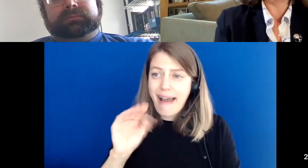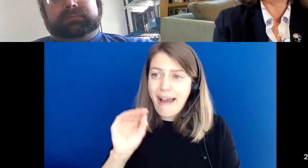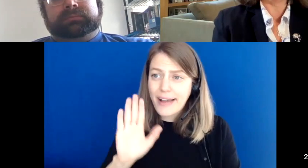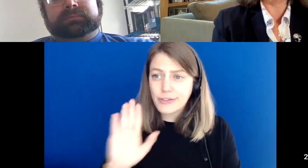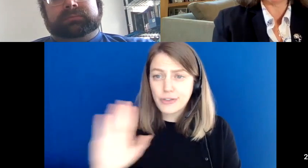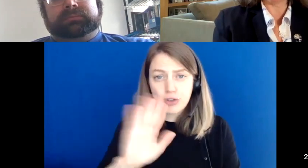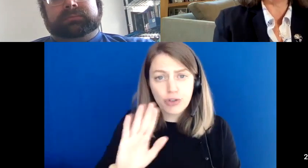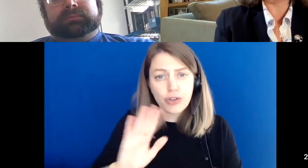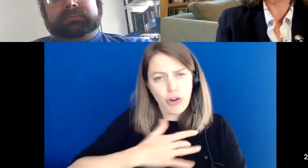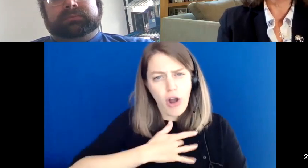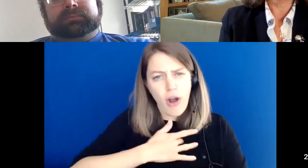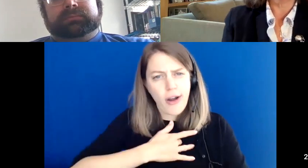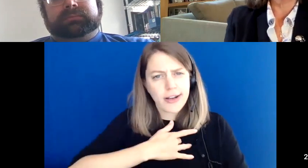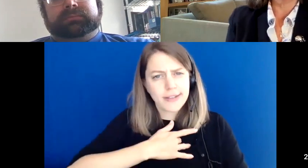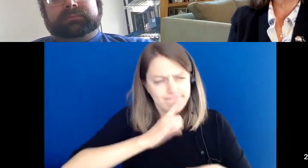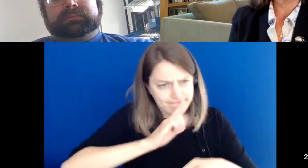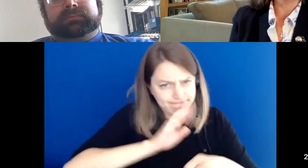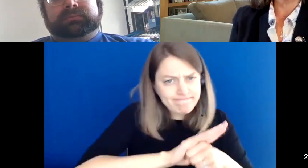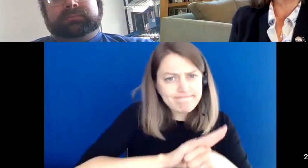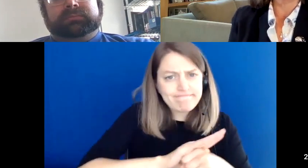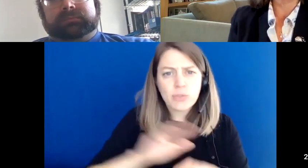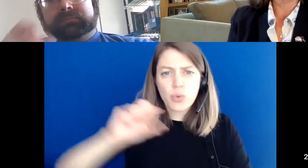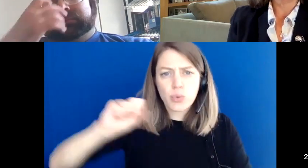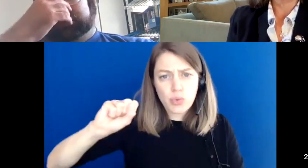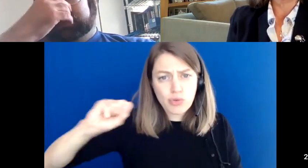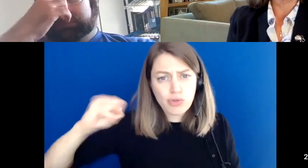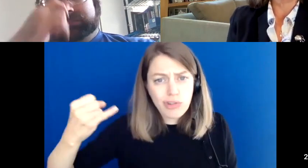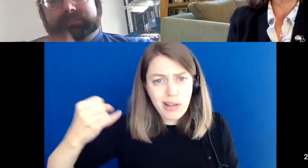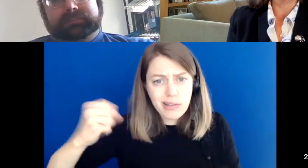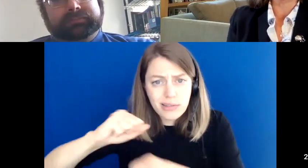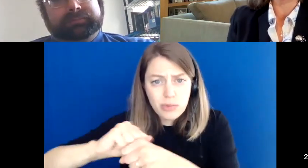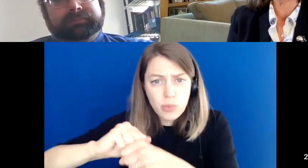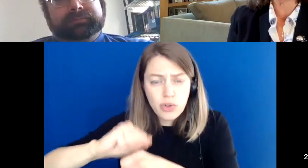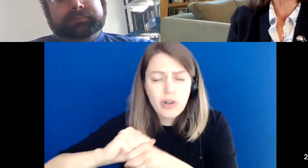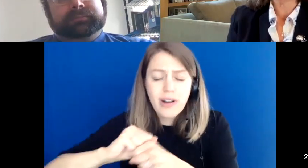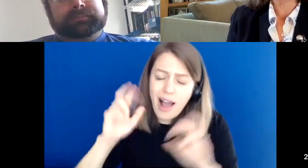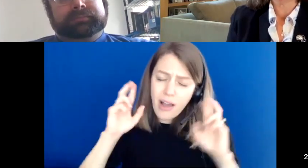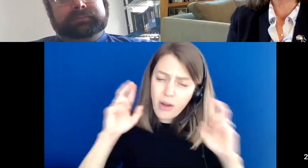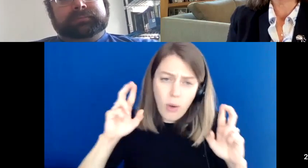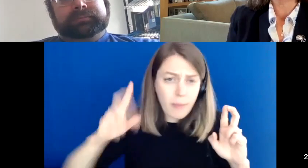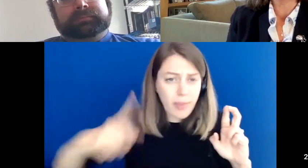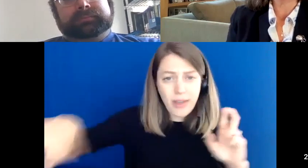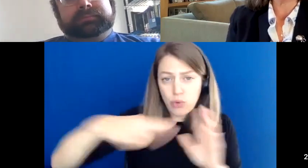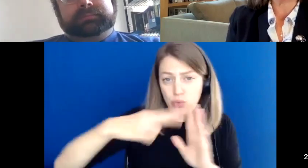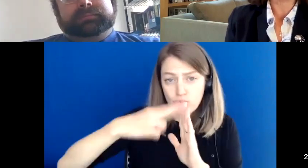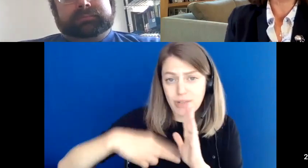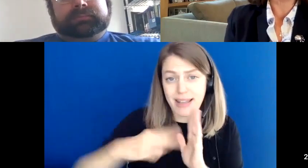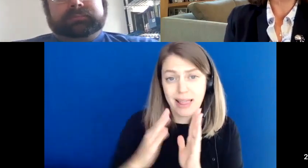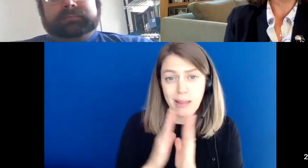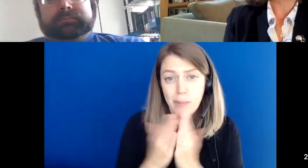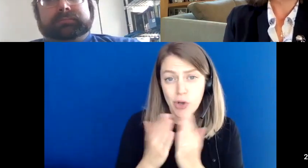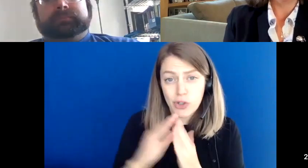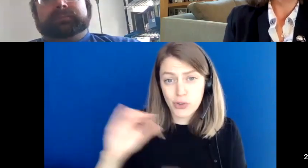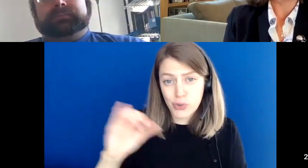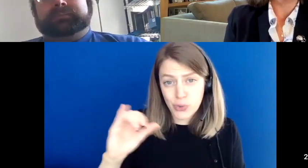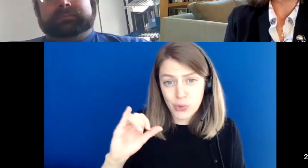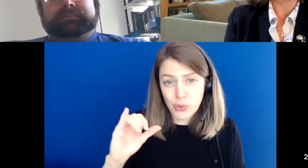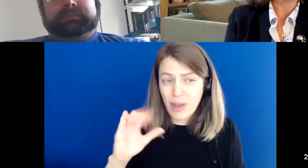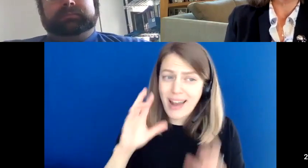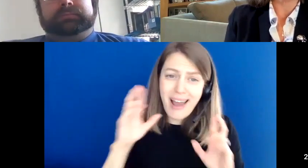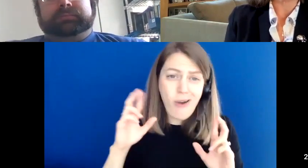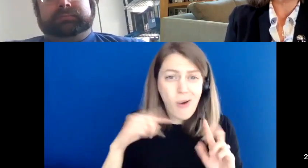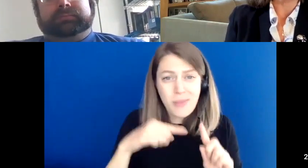social justice also read the book and that it stands up in time.